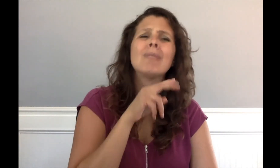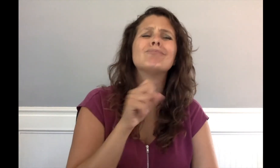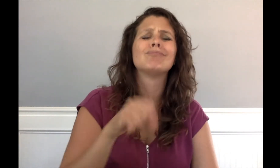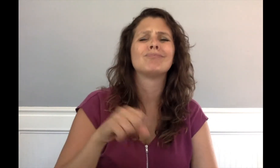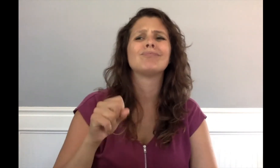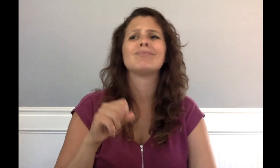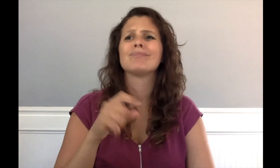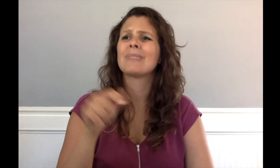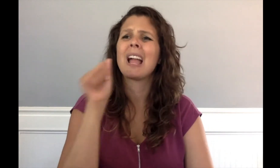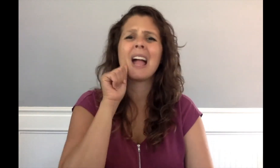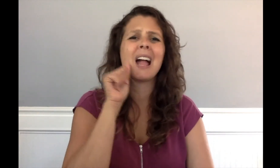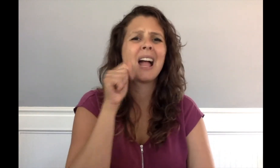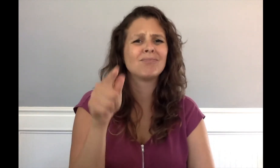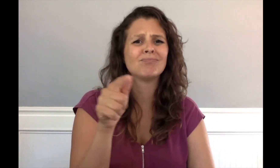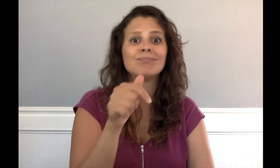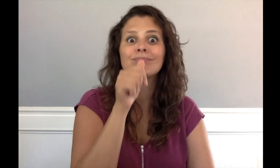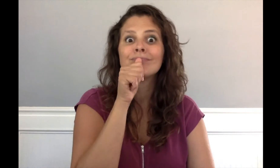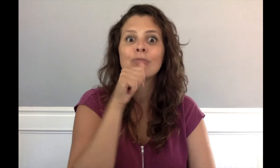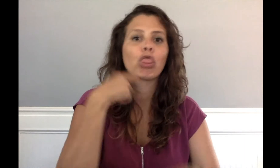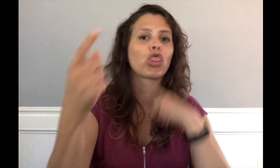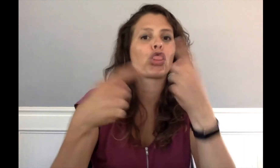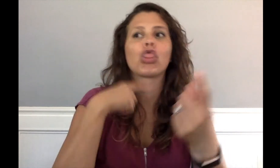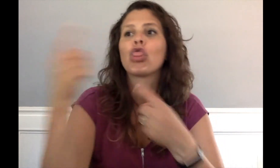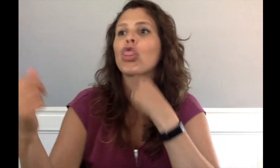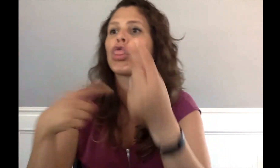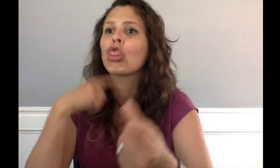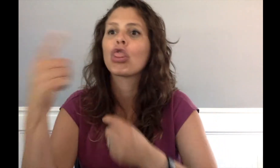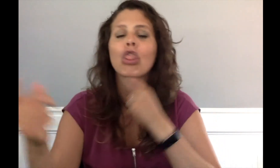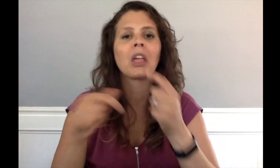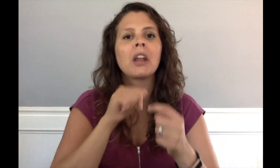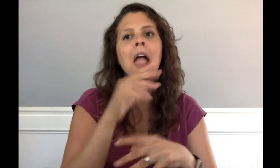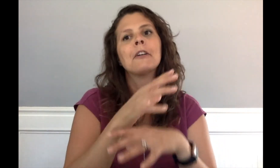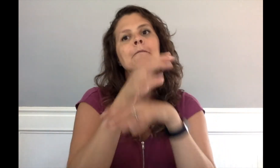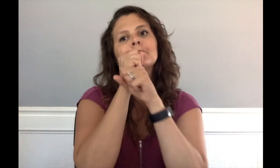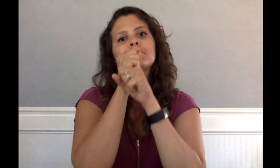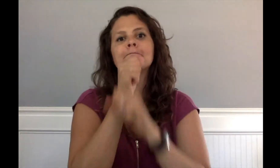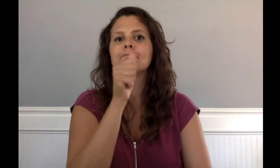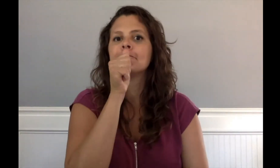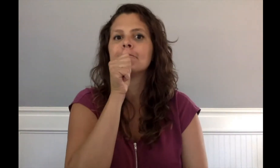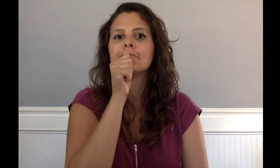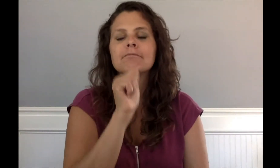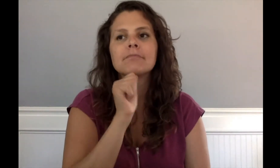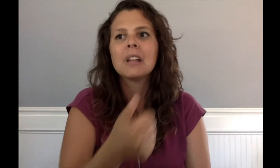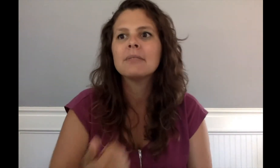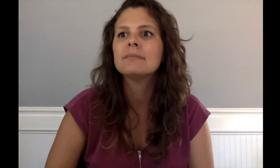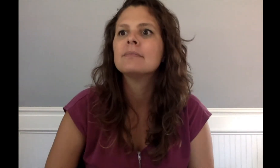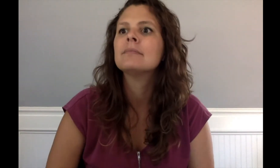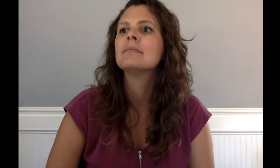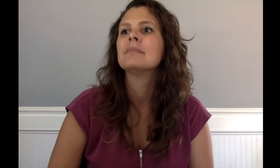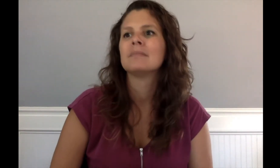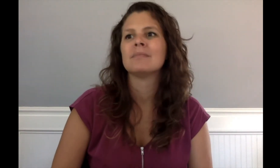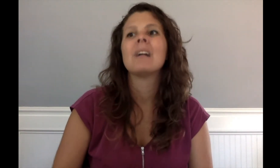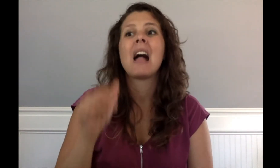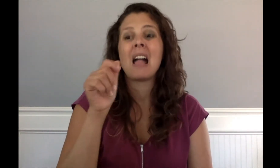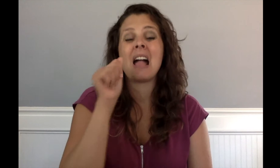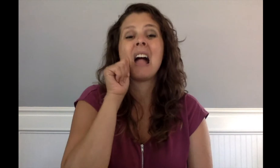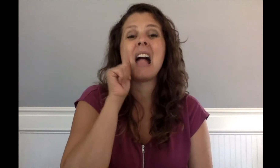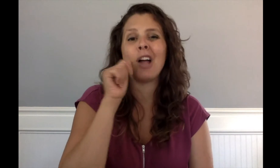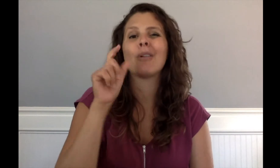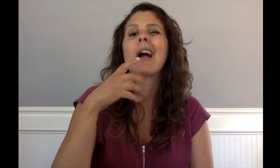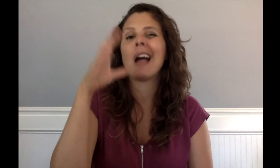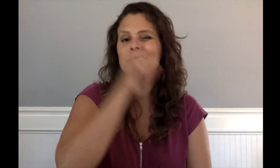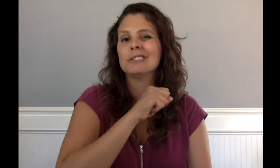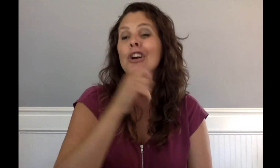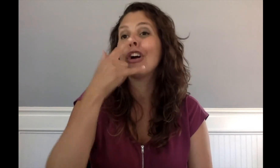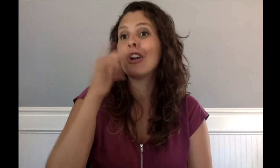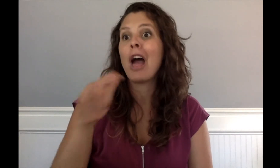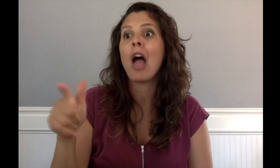Frog nodded. "Aggie is a secret teller. Aggie must have